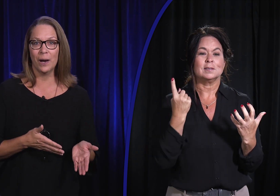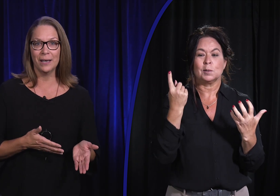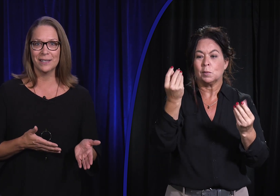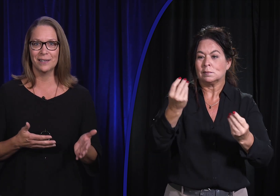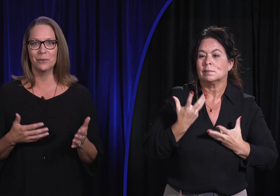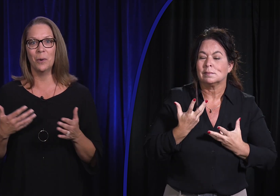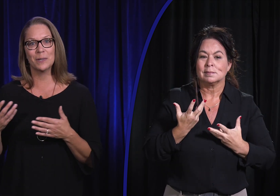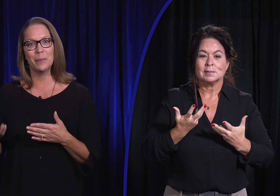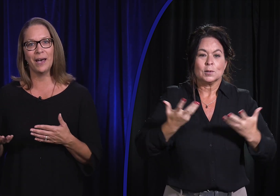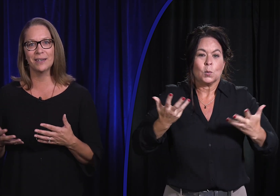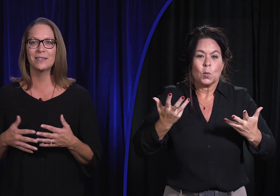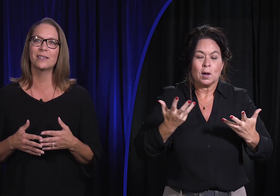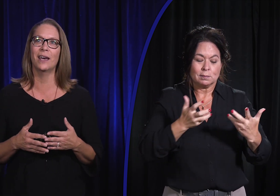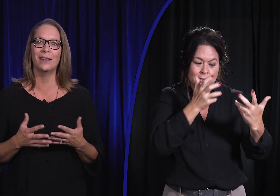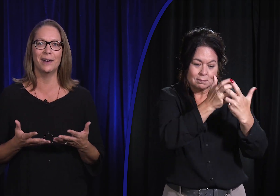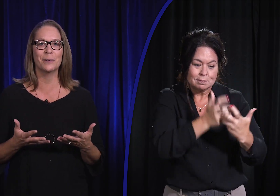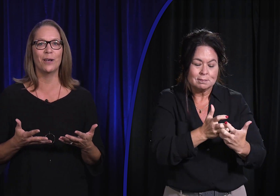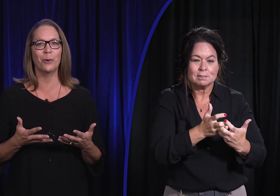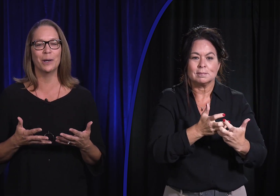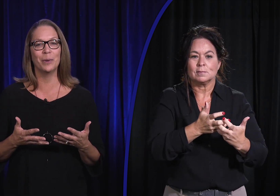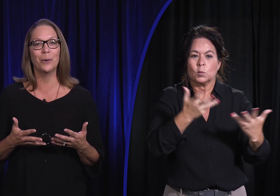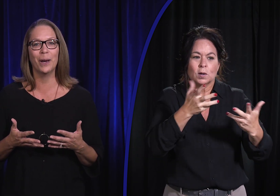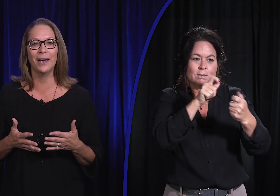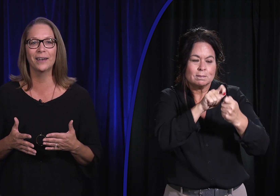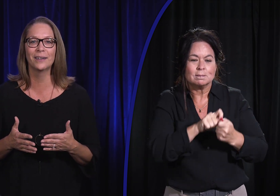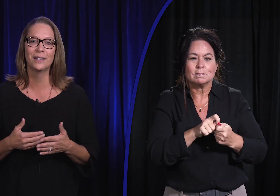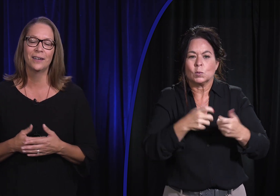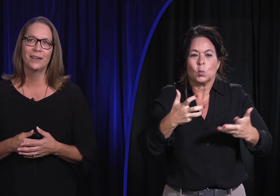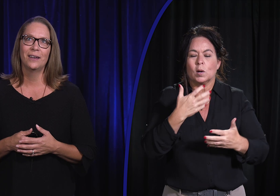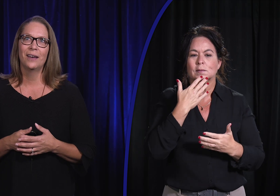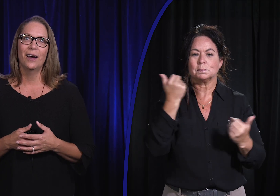what was best and that it was all going to be okay.